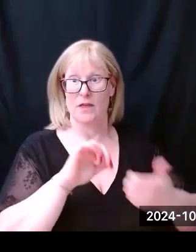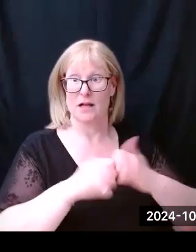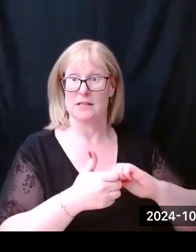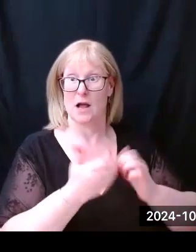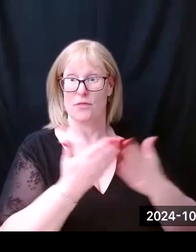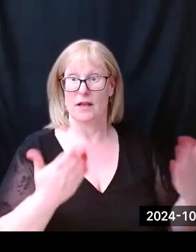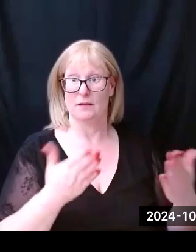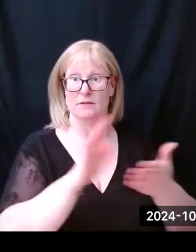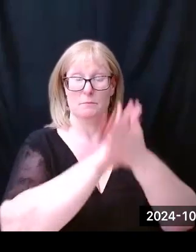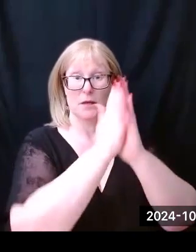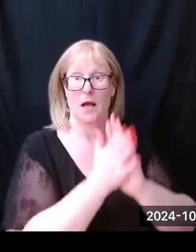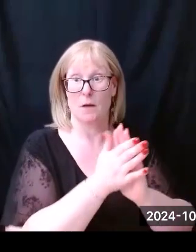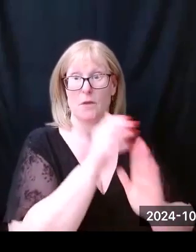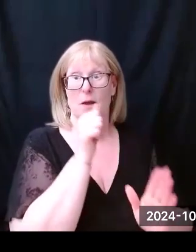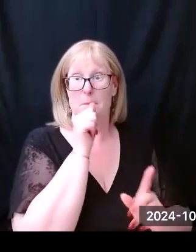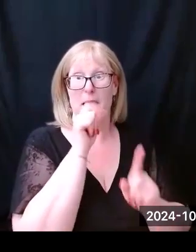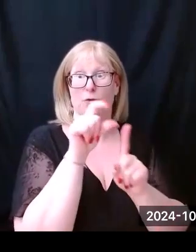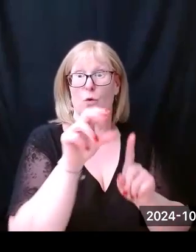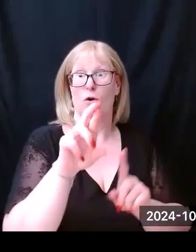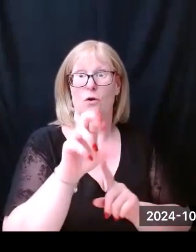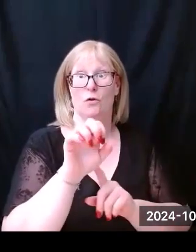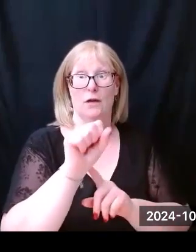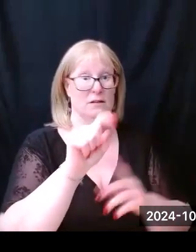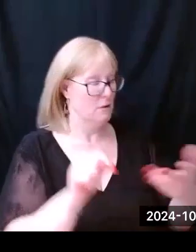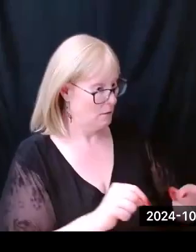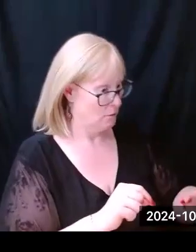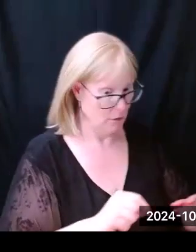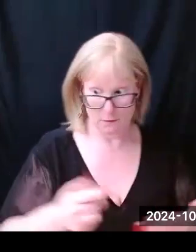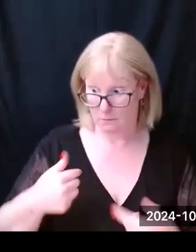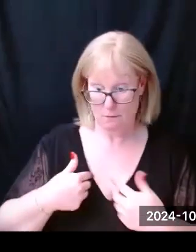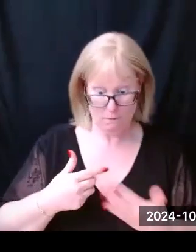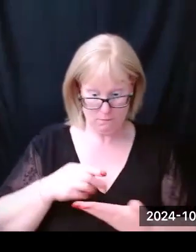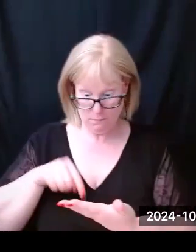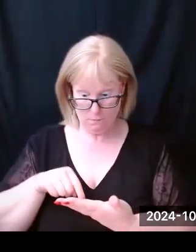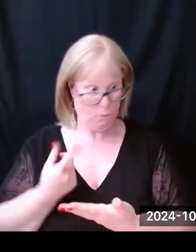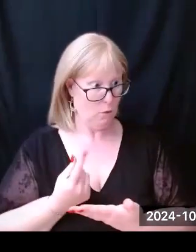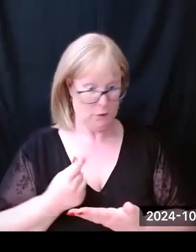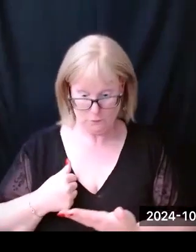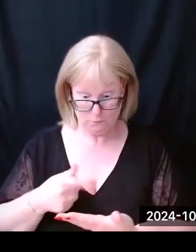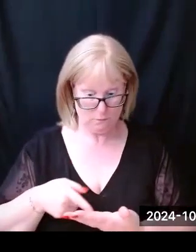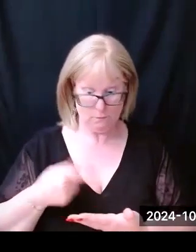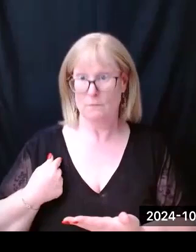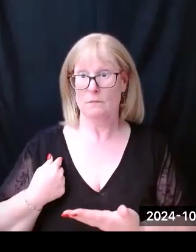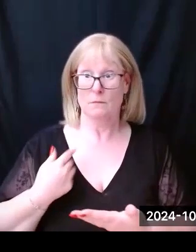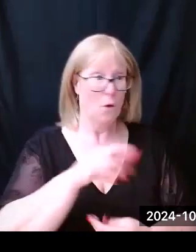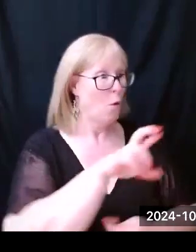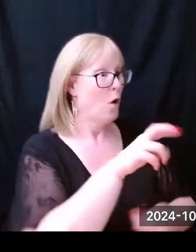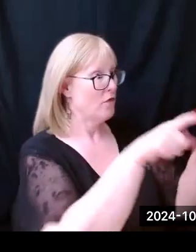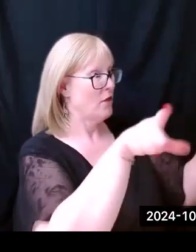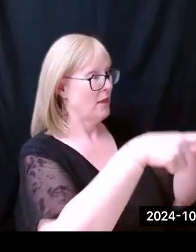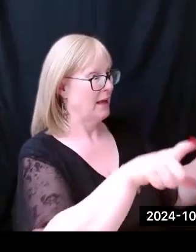and password reset and you're like, How do I do this? Now you've got to spend your time playing catch up, like literally playing catch up. Right?